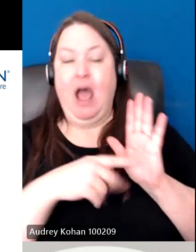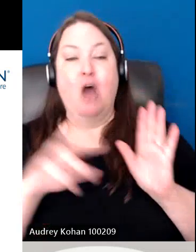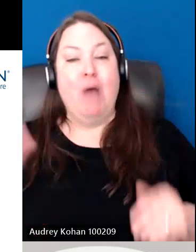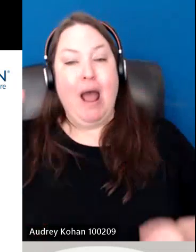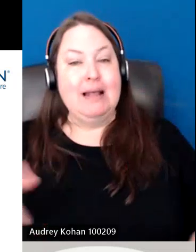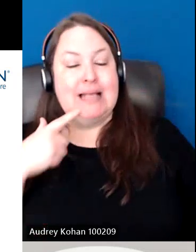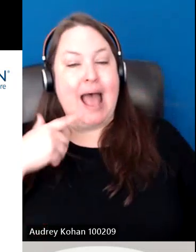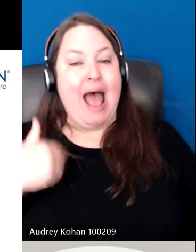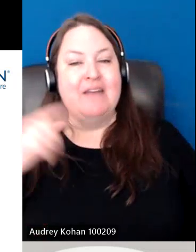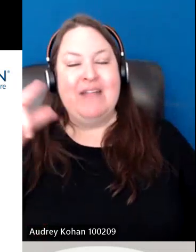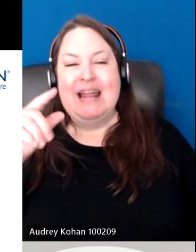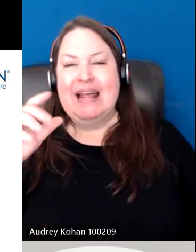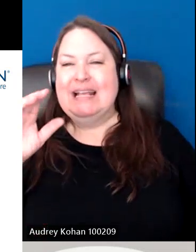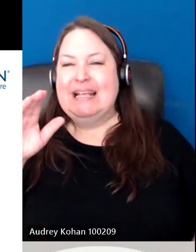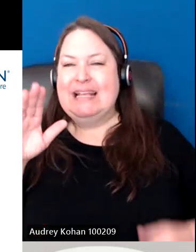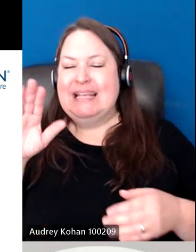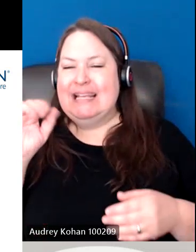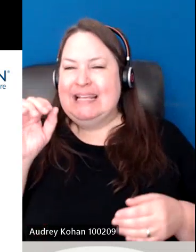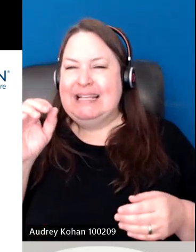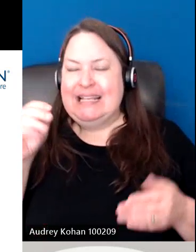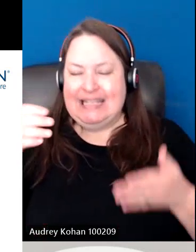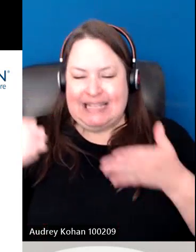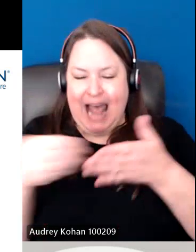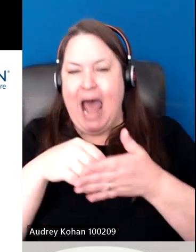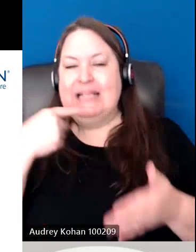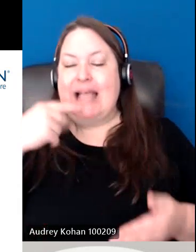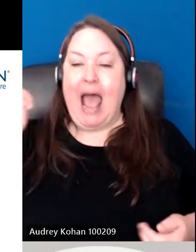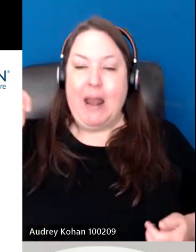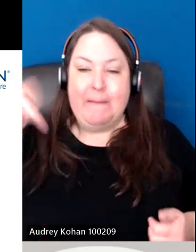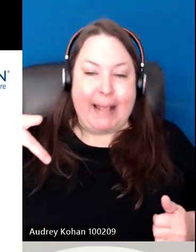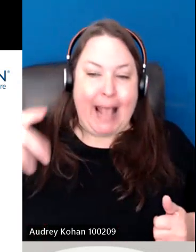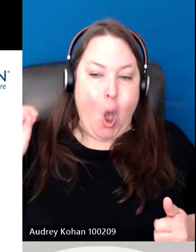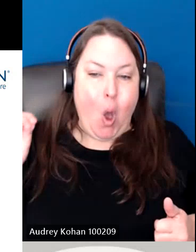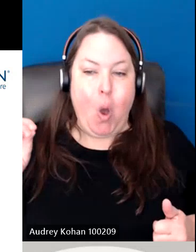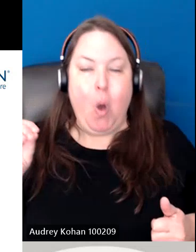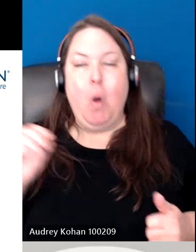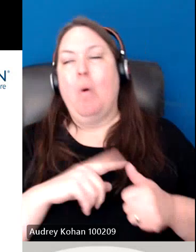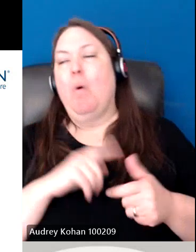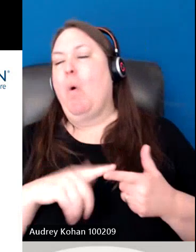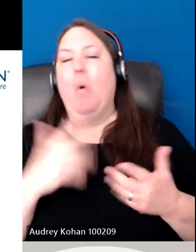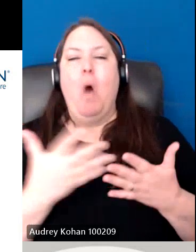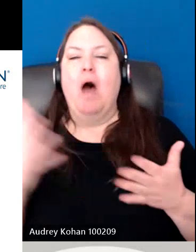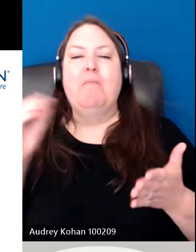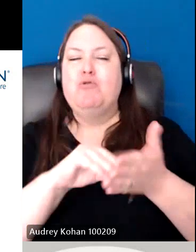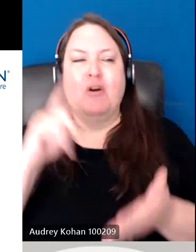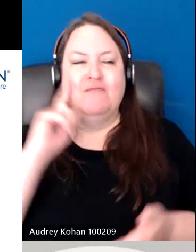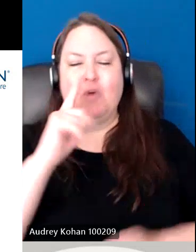little slide in things where you can put NPO or whatever you want to put for a patient and you